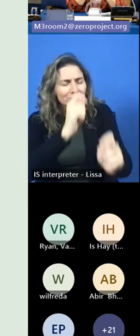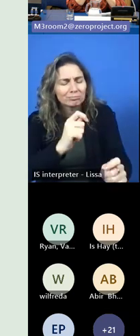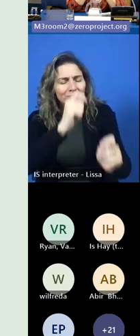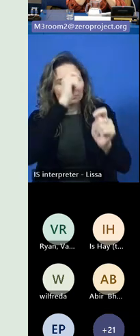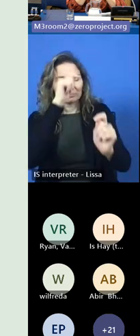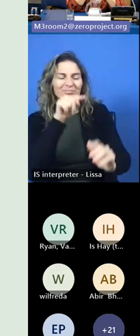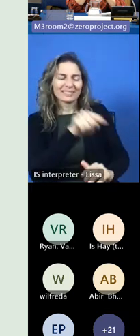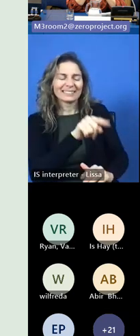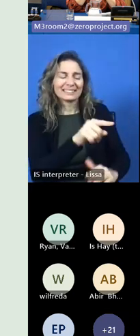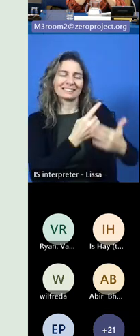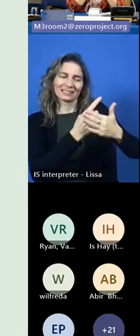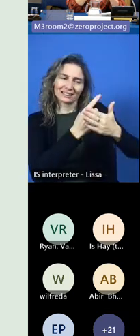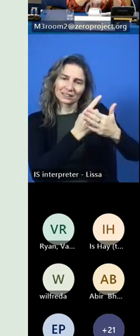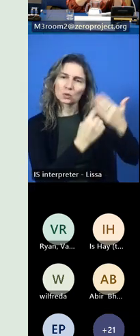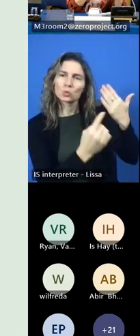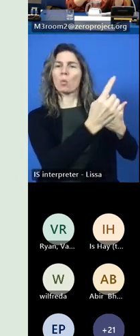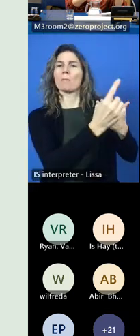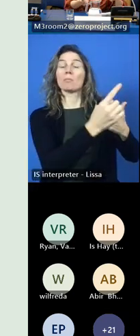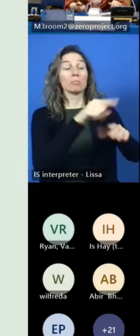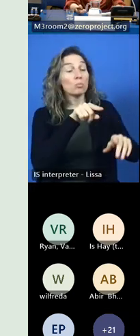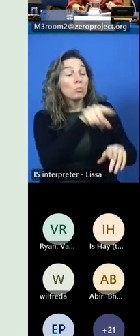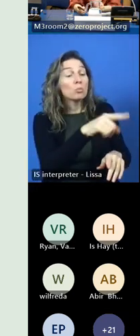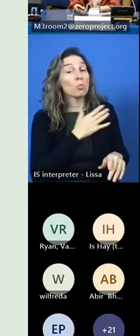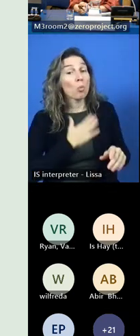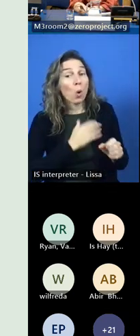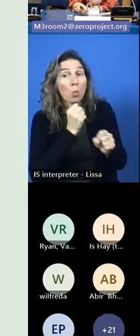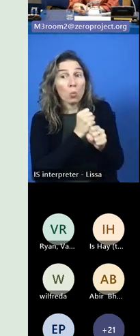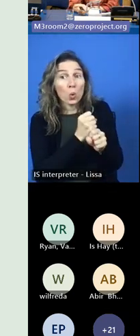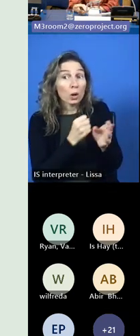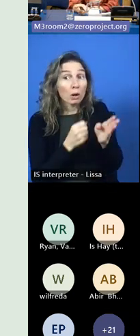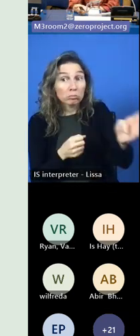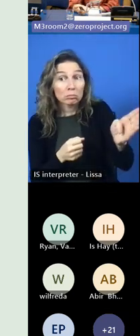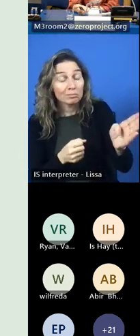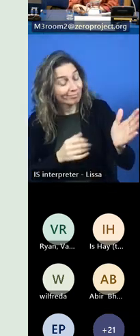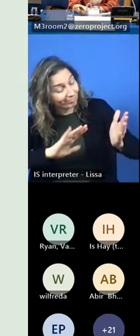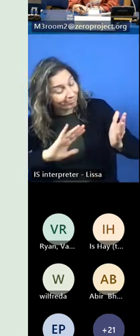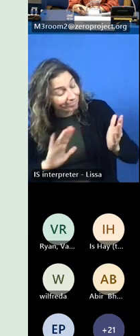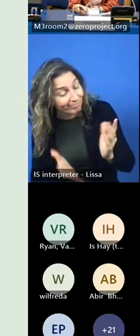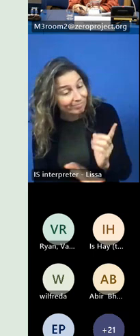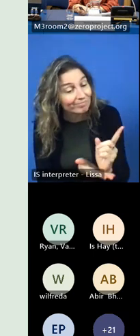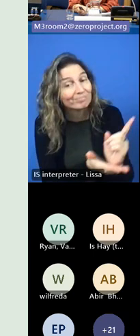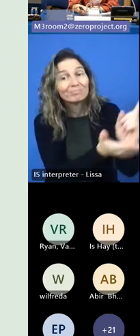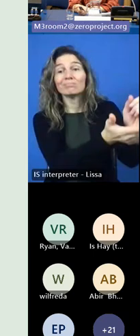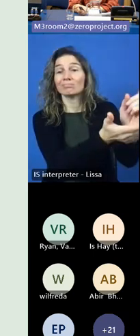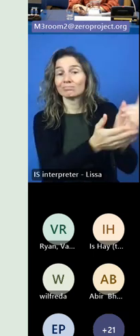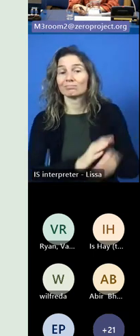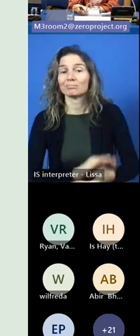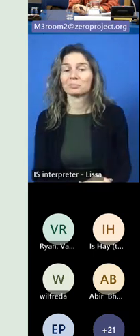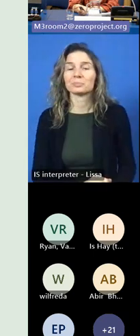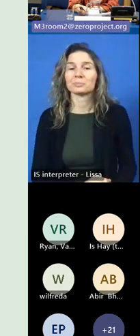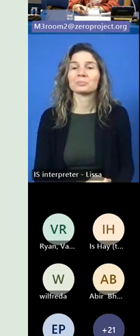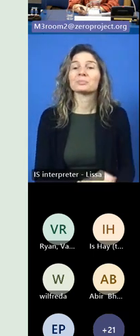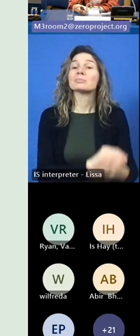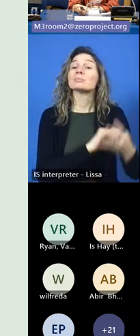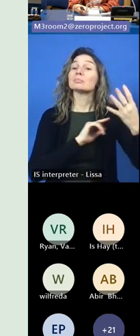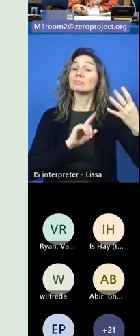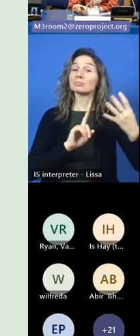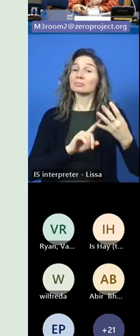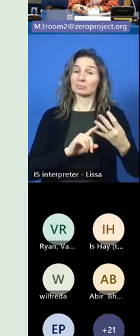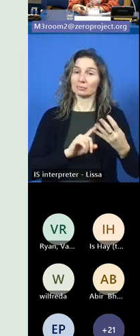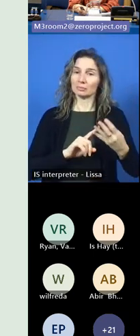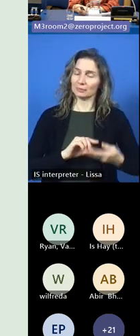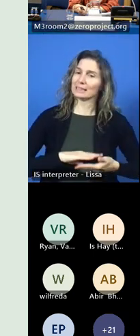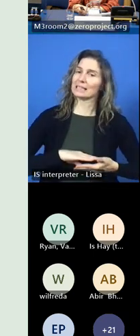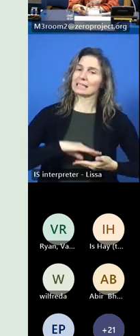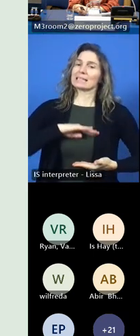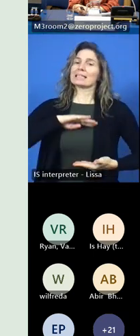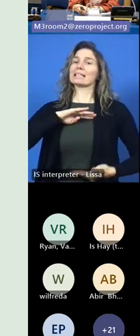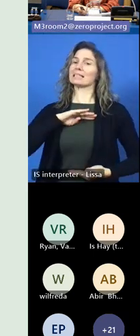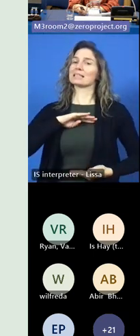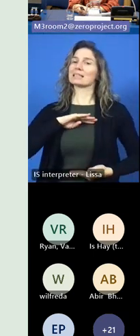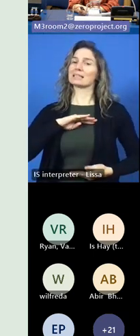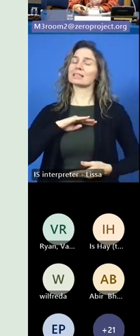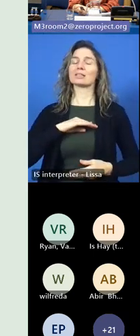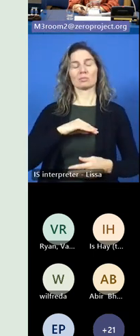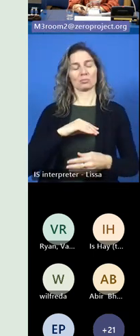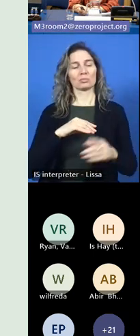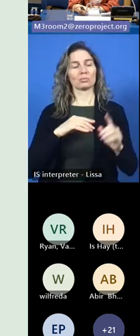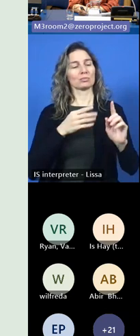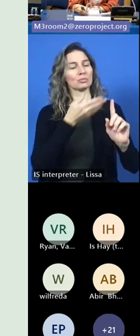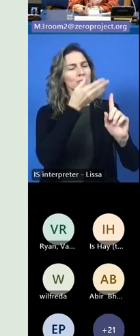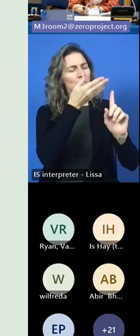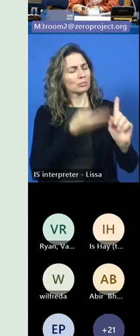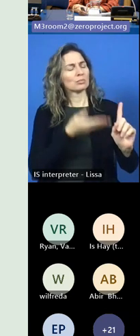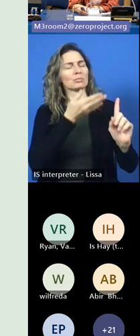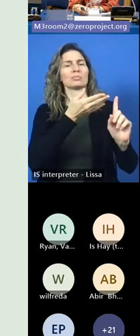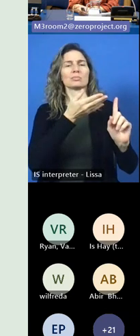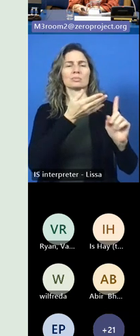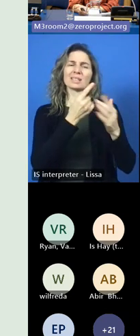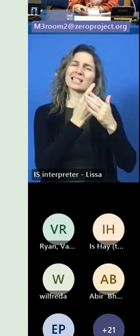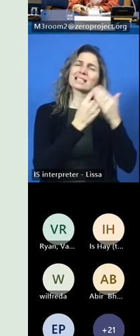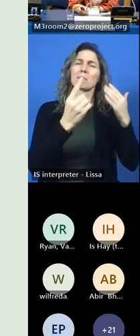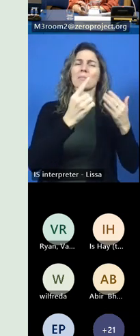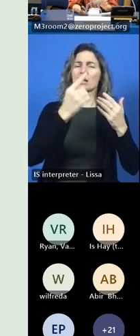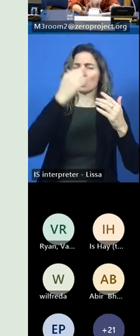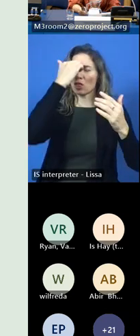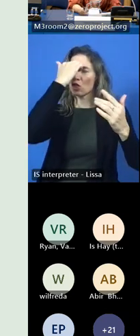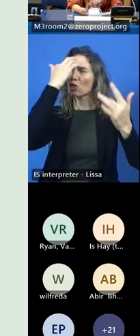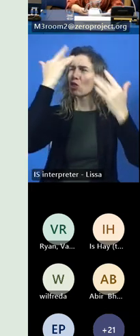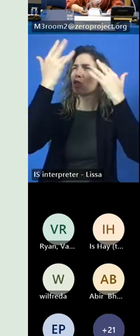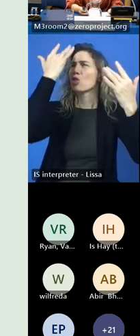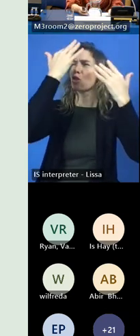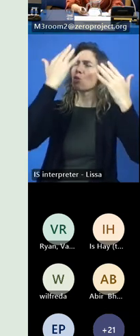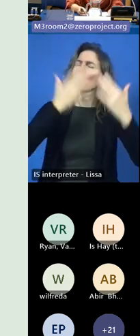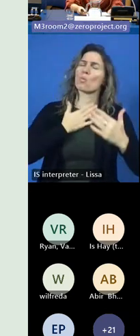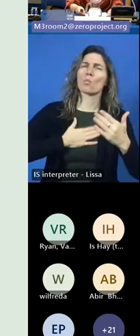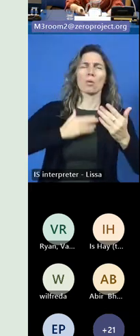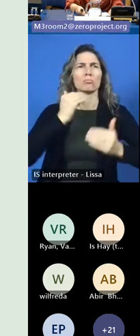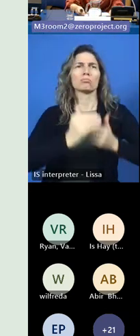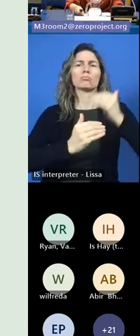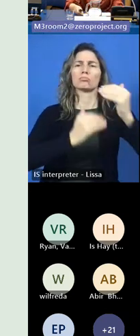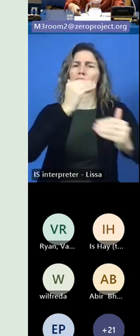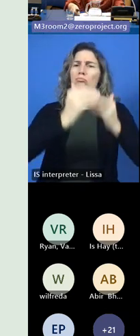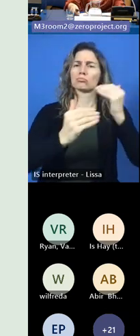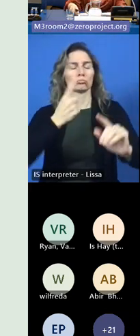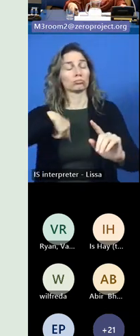they want to have. Dignity. Recognising the independence of thought. And finally,